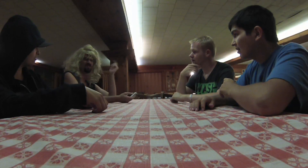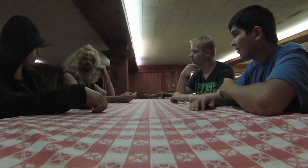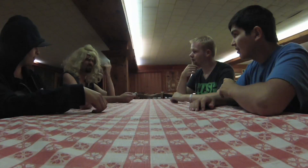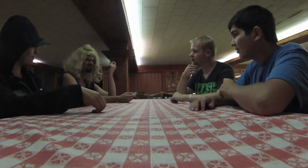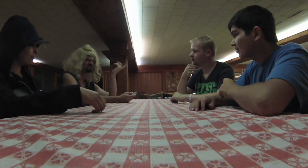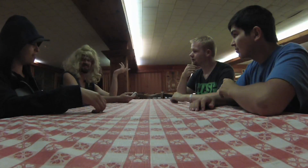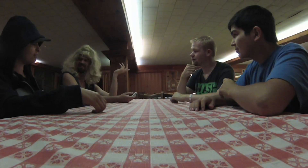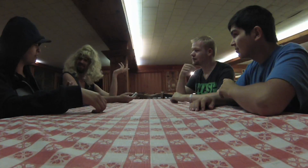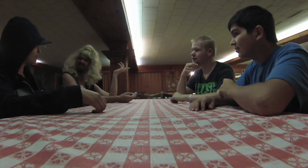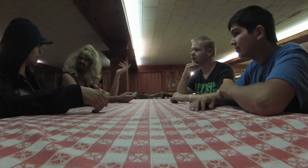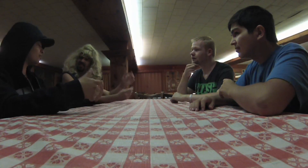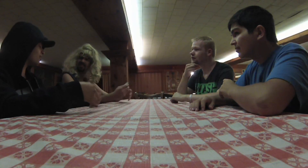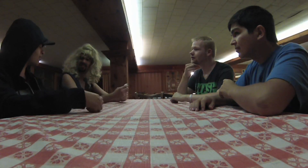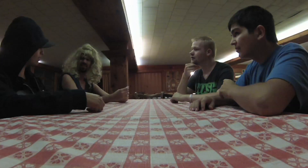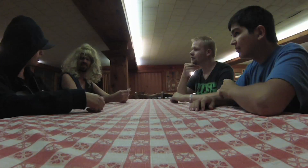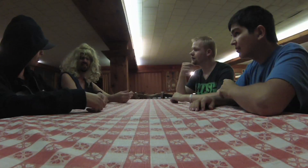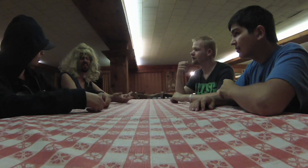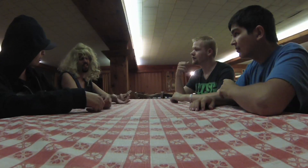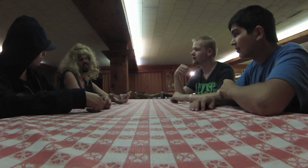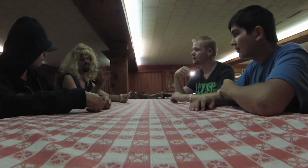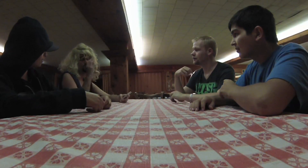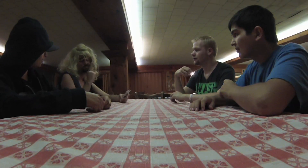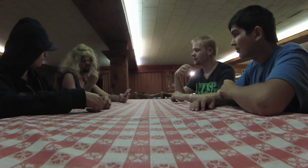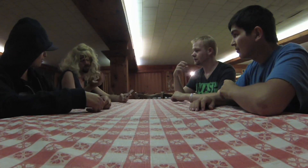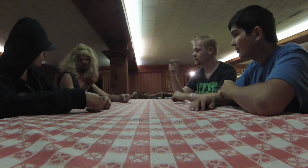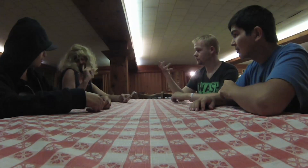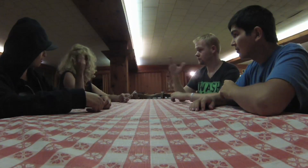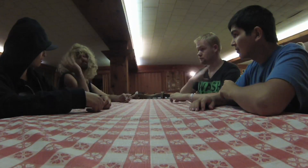I don't understand. Come on. I guess so, sure.